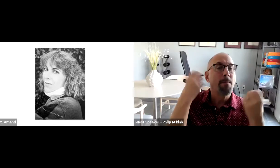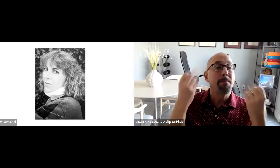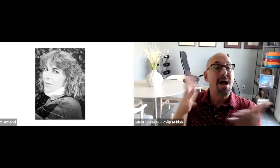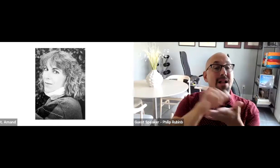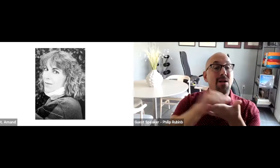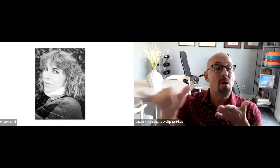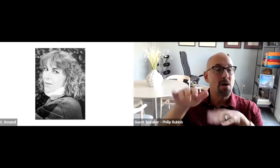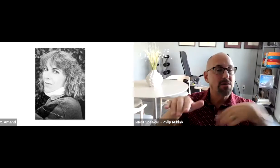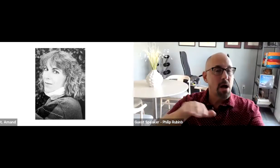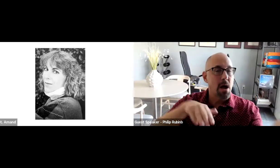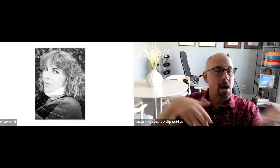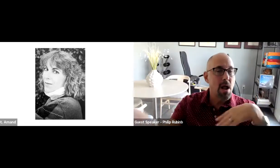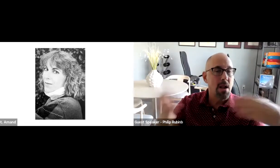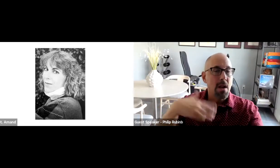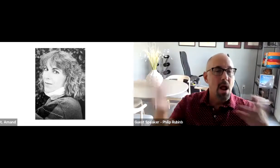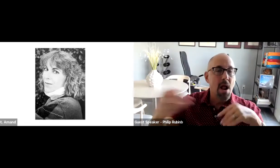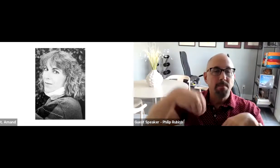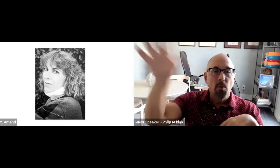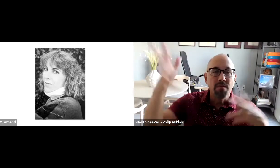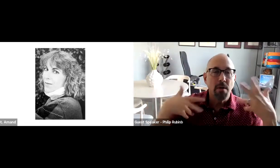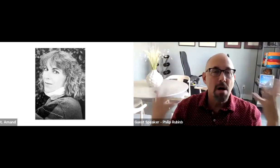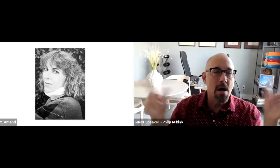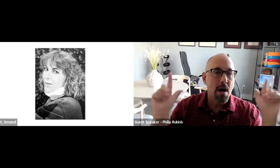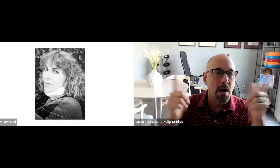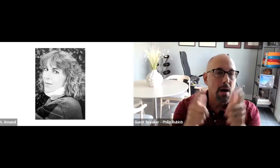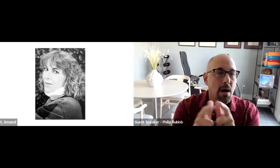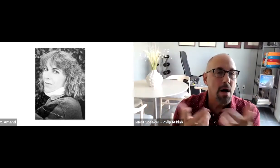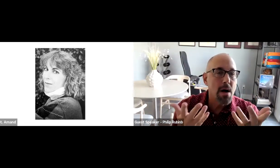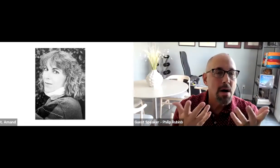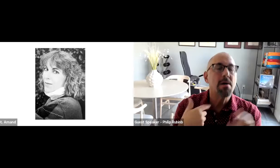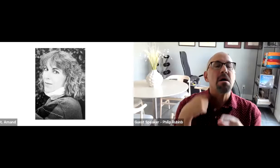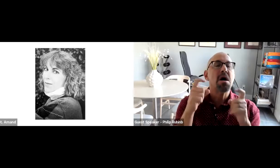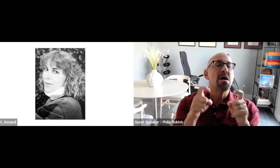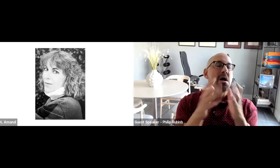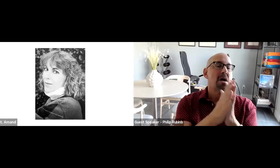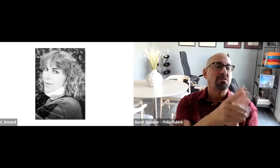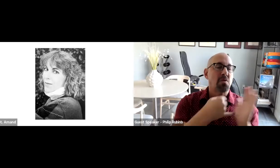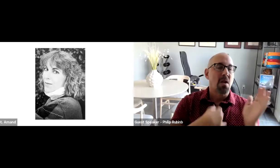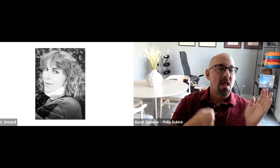So this is a picture of Julianna Field. Many of the people in New York City at that time,